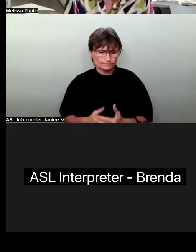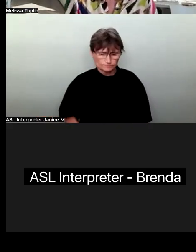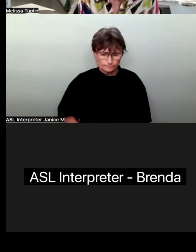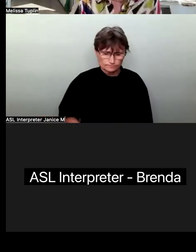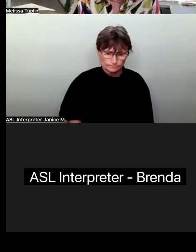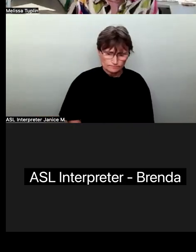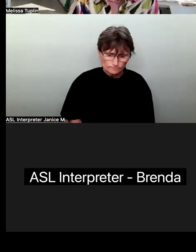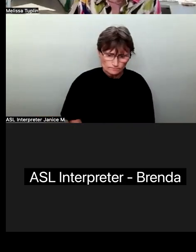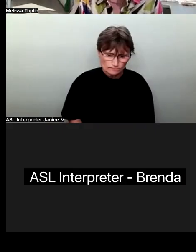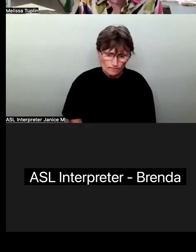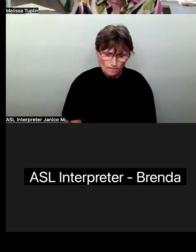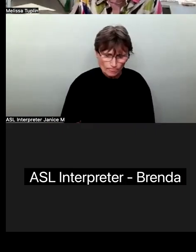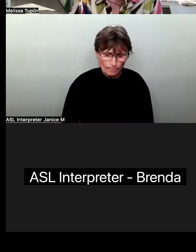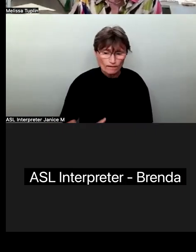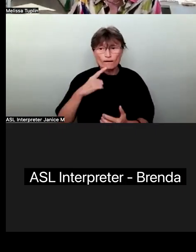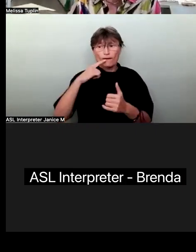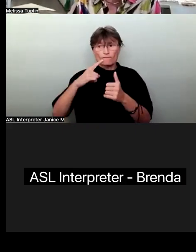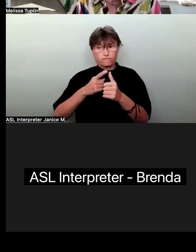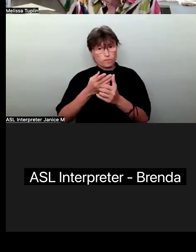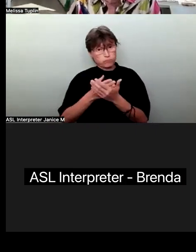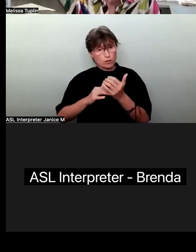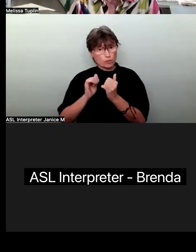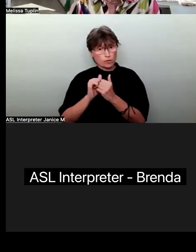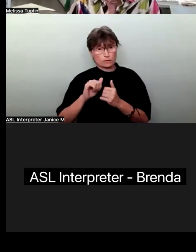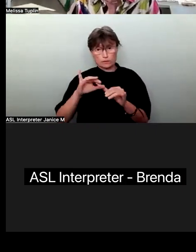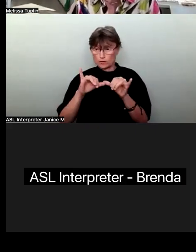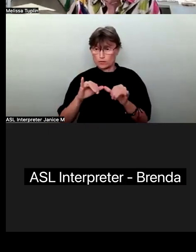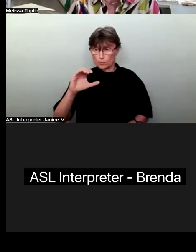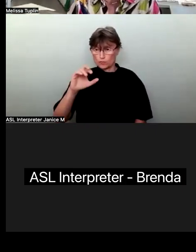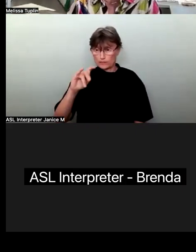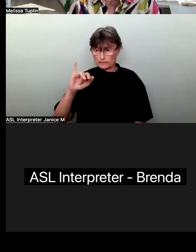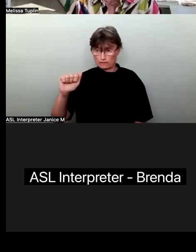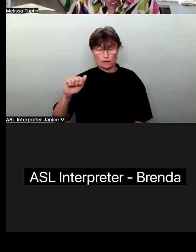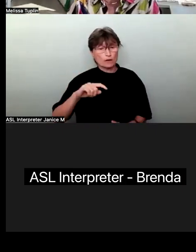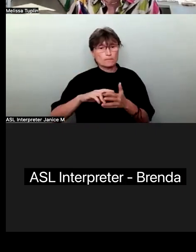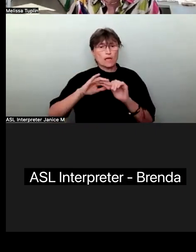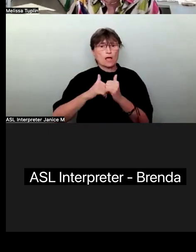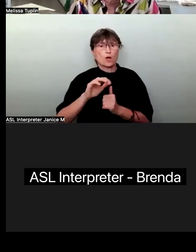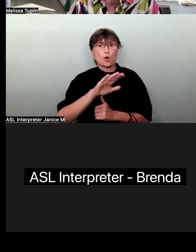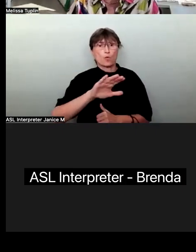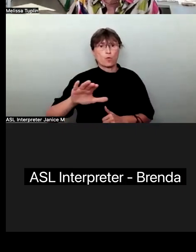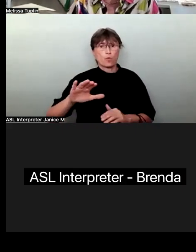So the first set of criteria statements are about how your organization contributes to an inclusive